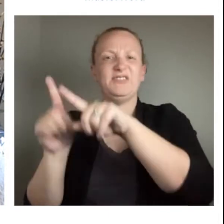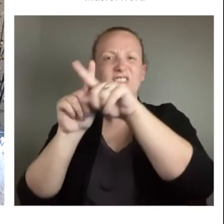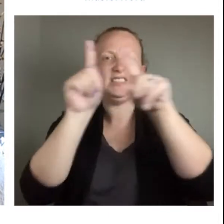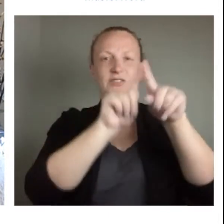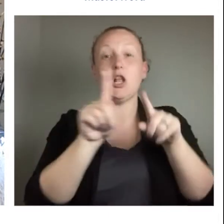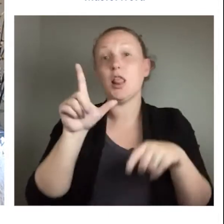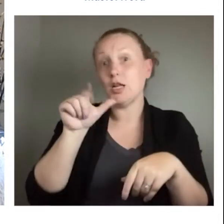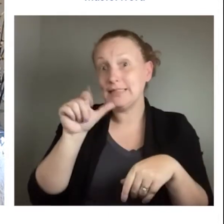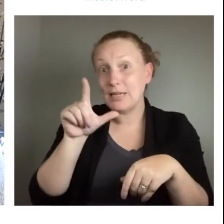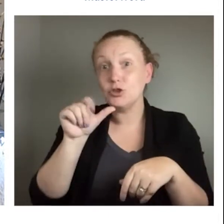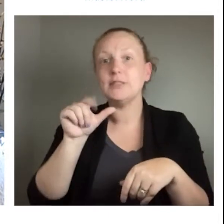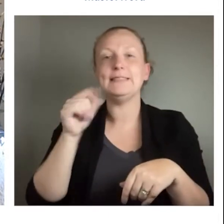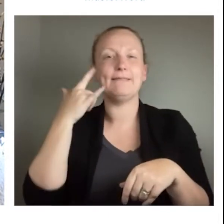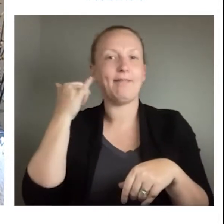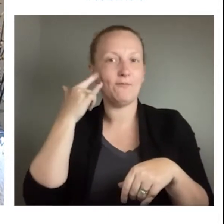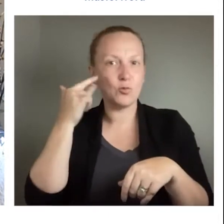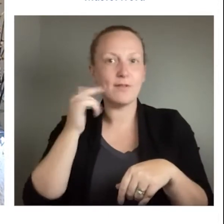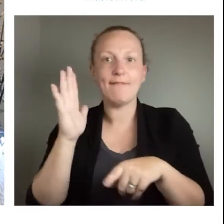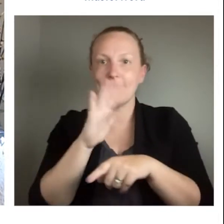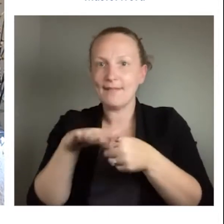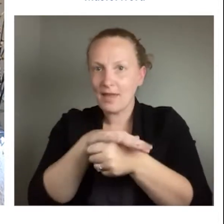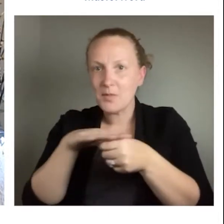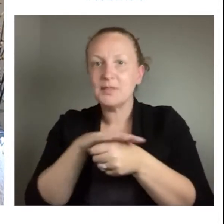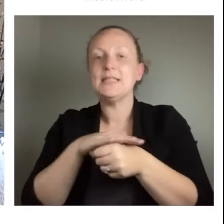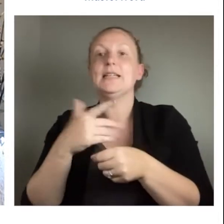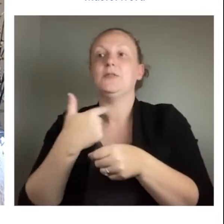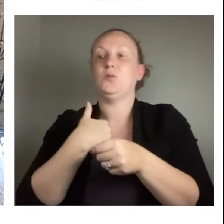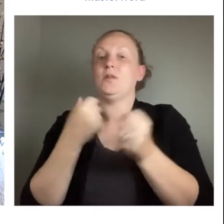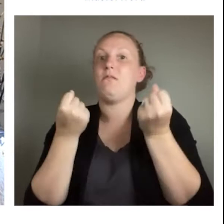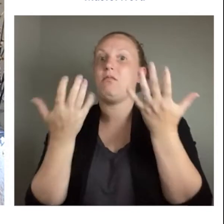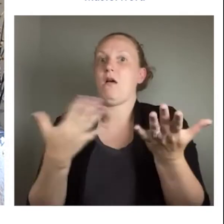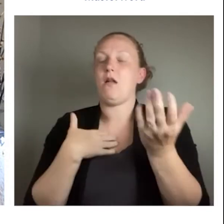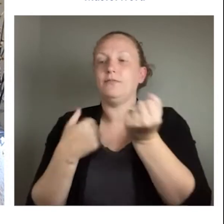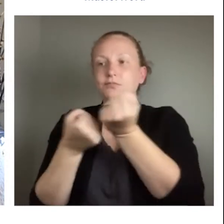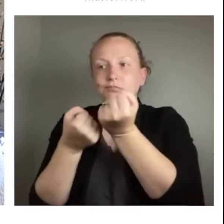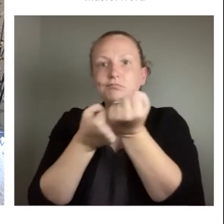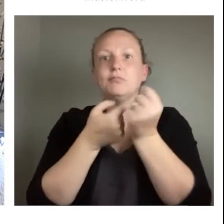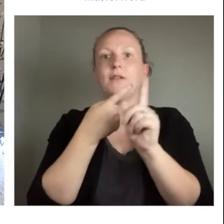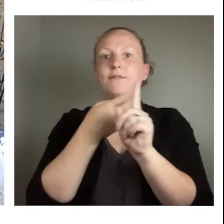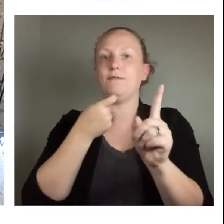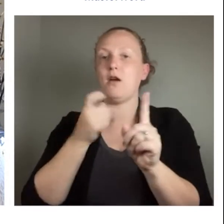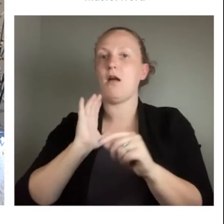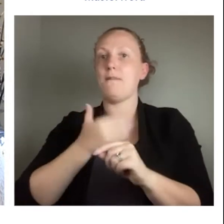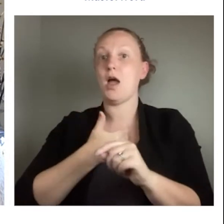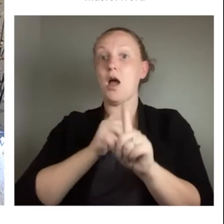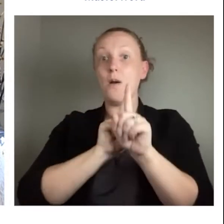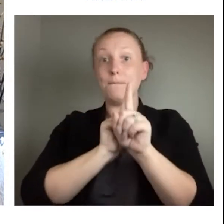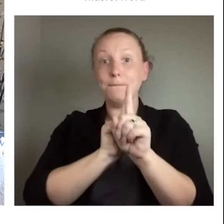So, I received a lot of support from our vendors, and from our mentors, and our